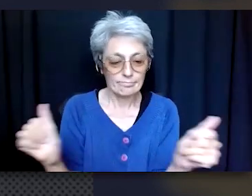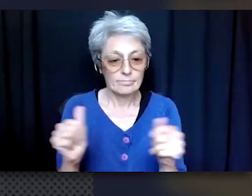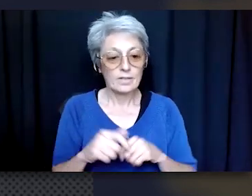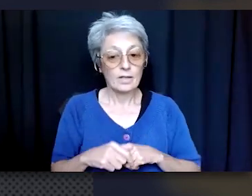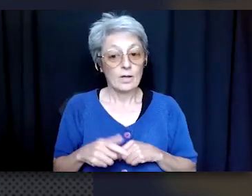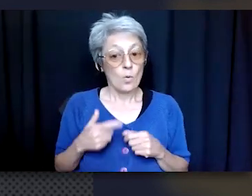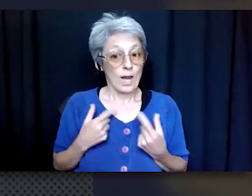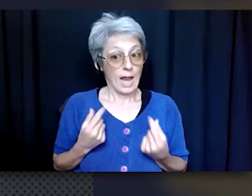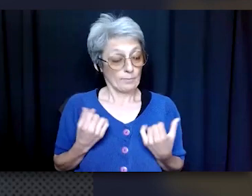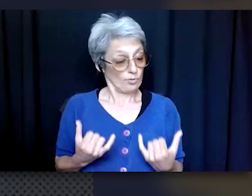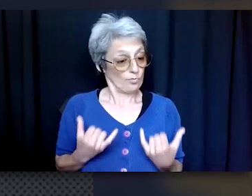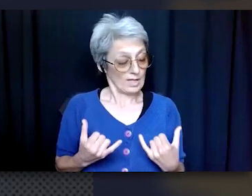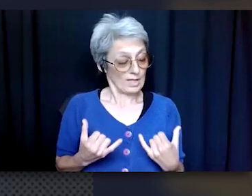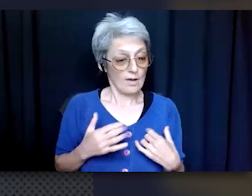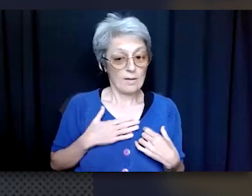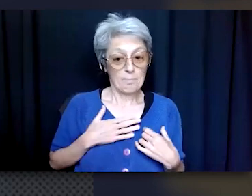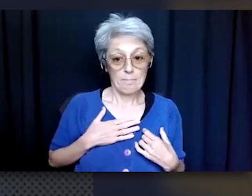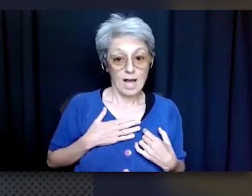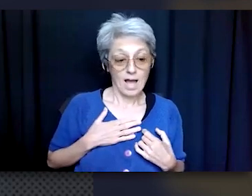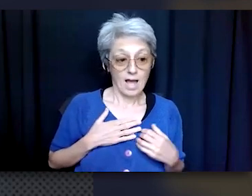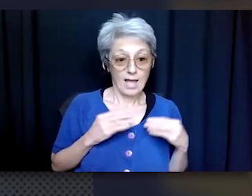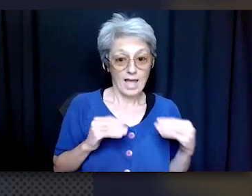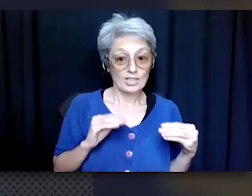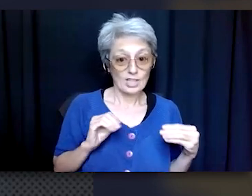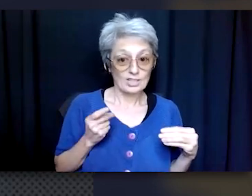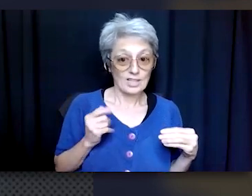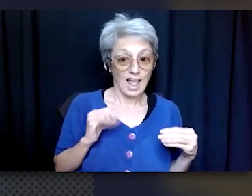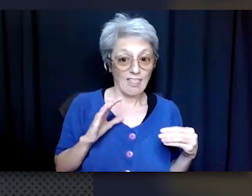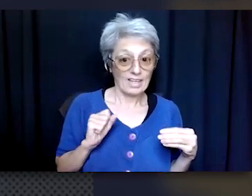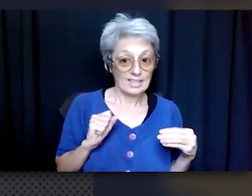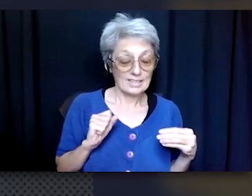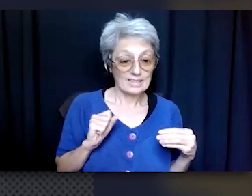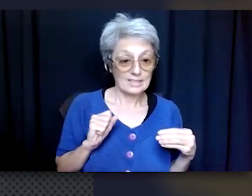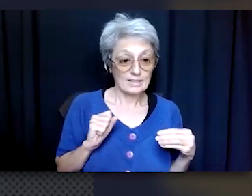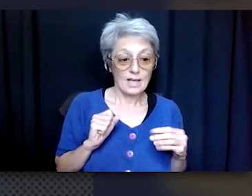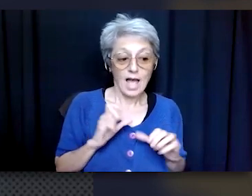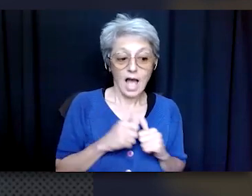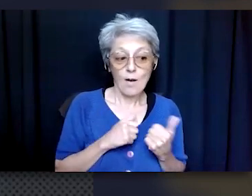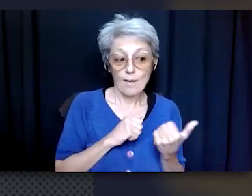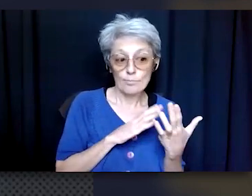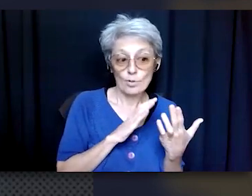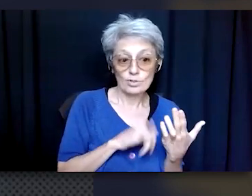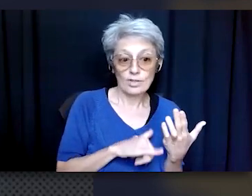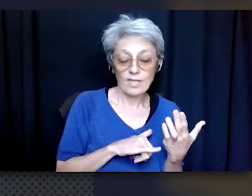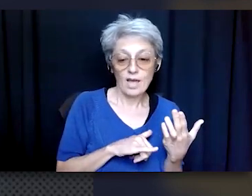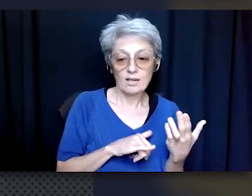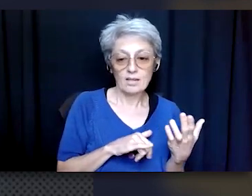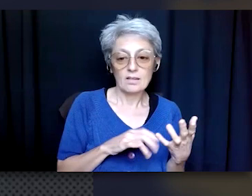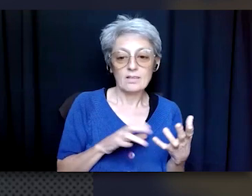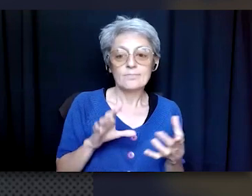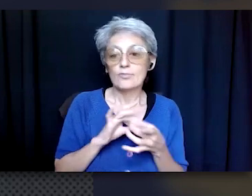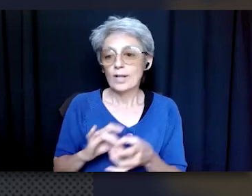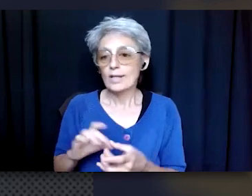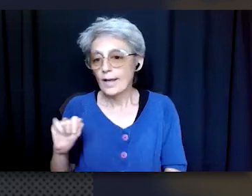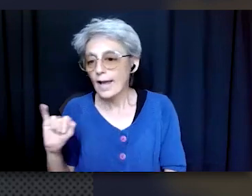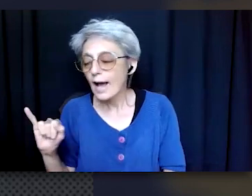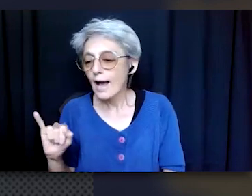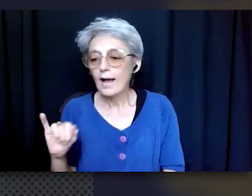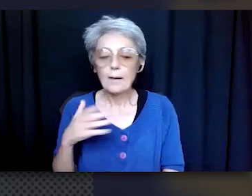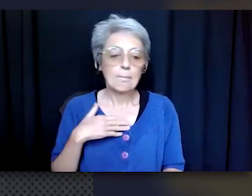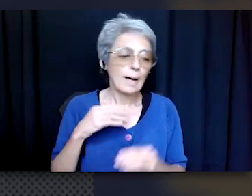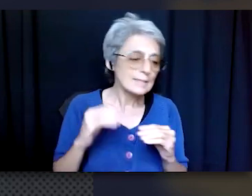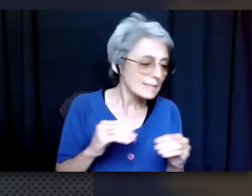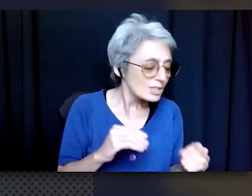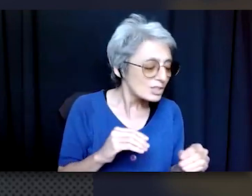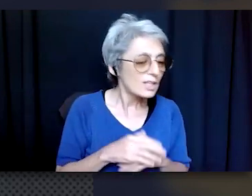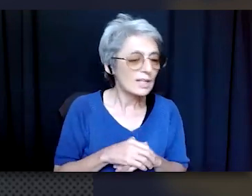with my own educational ethics in relation to AI and my practices as a way of trying to resist and